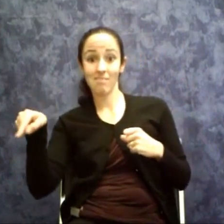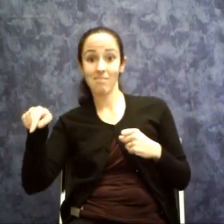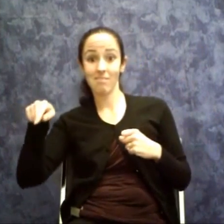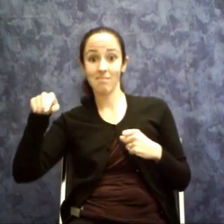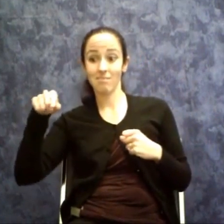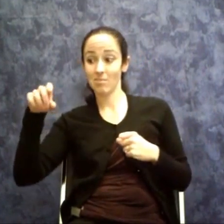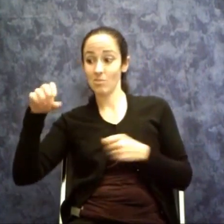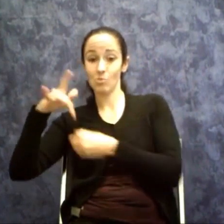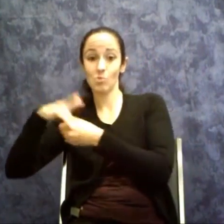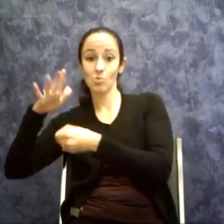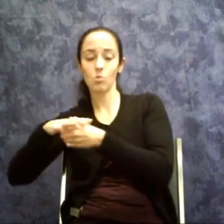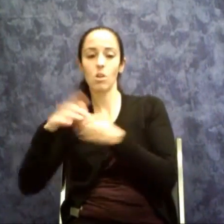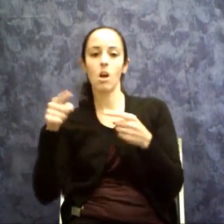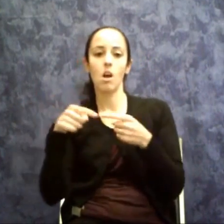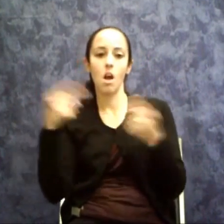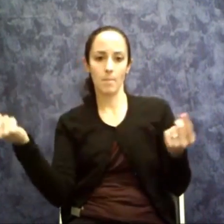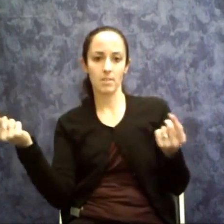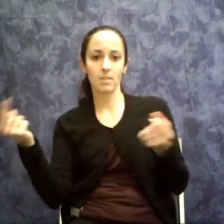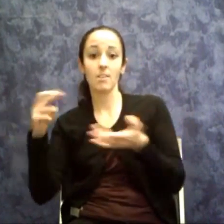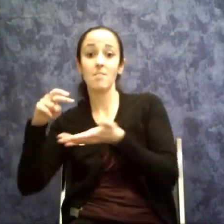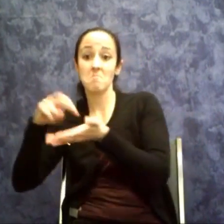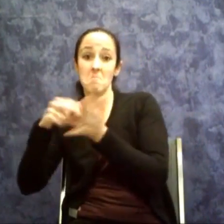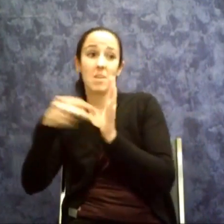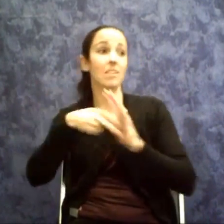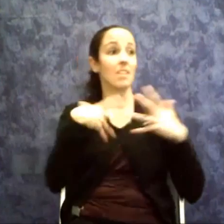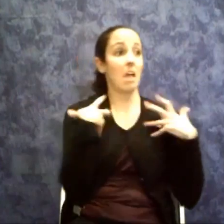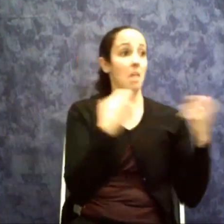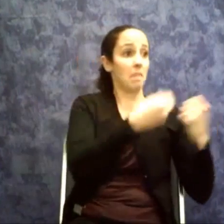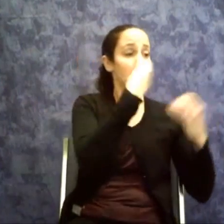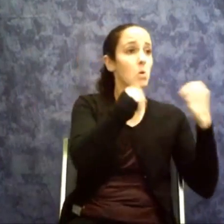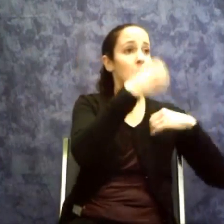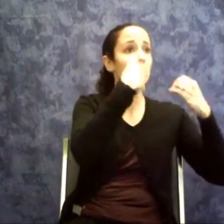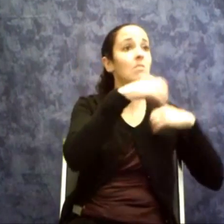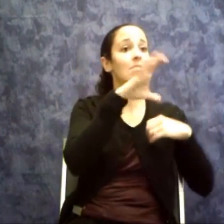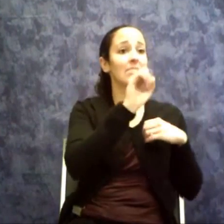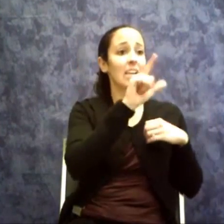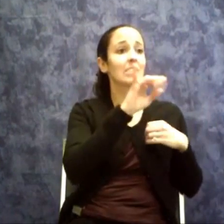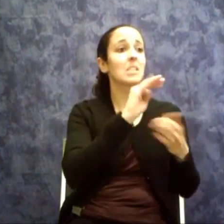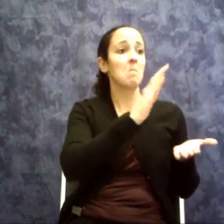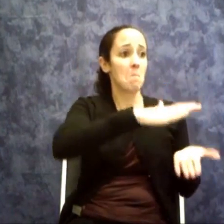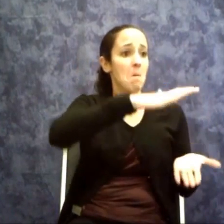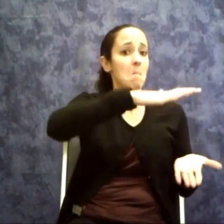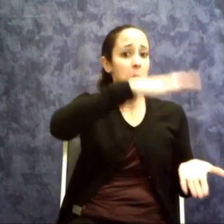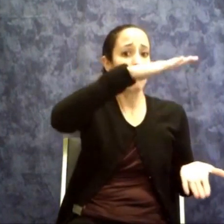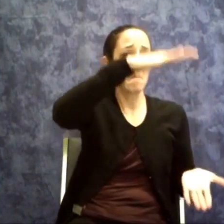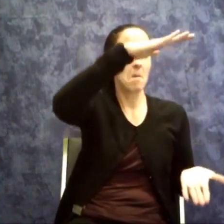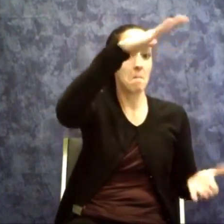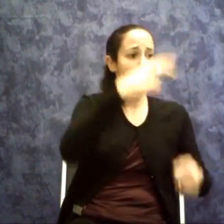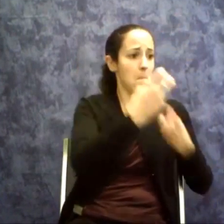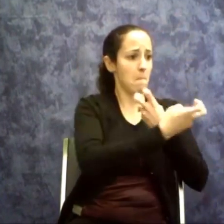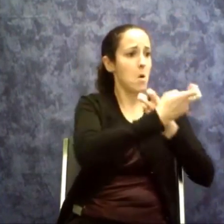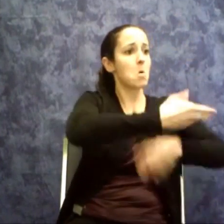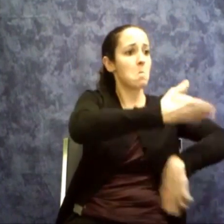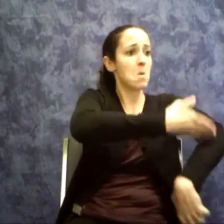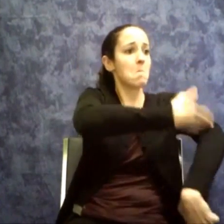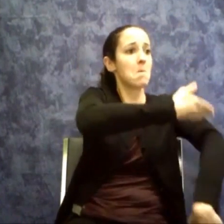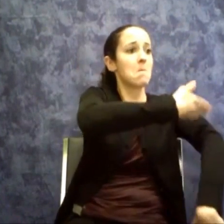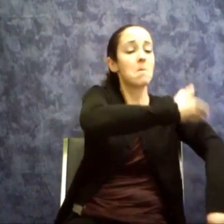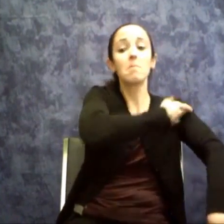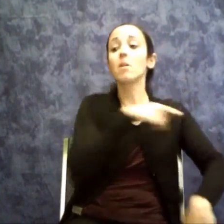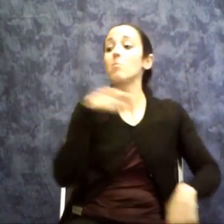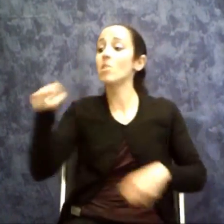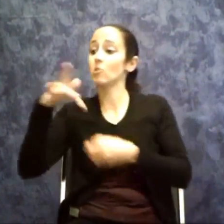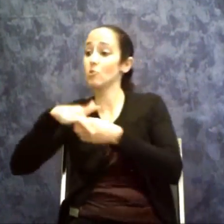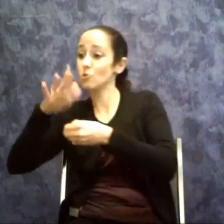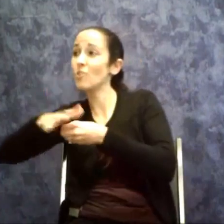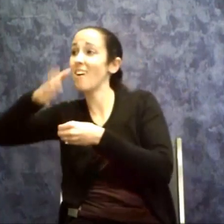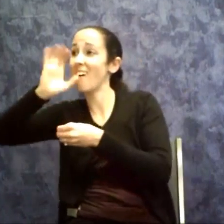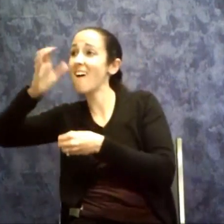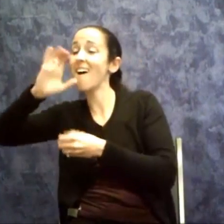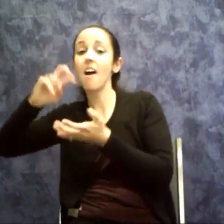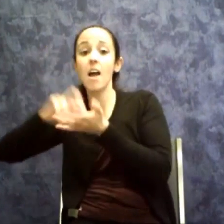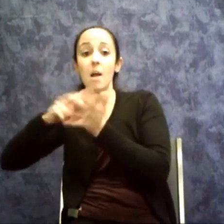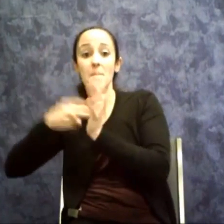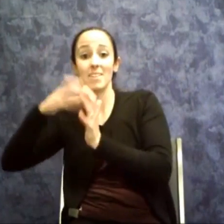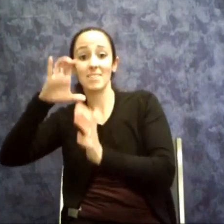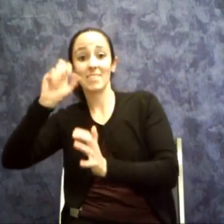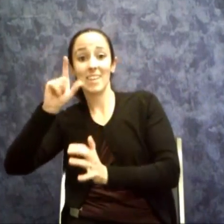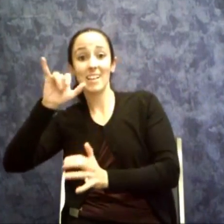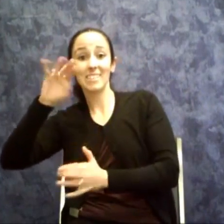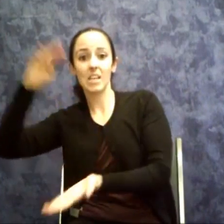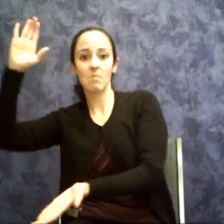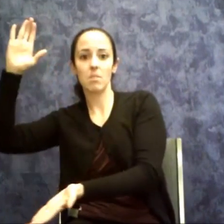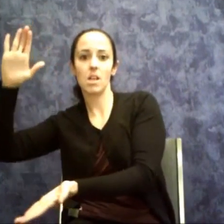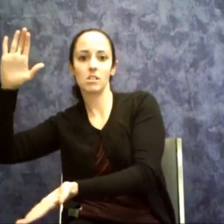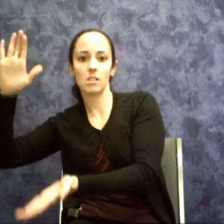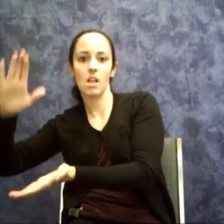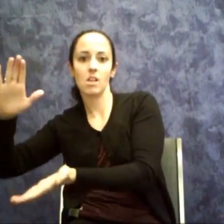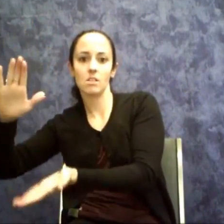Soda is the opposite. Calcium strengthens your bones, but soda can reduce calcium levels.